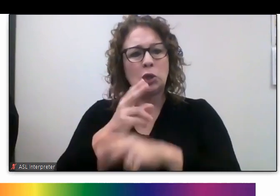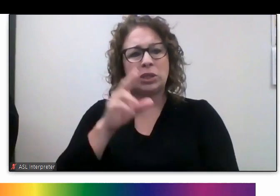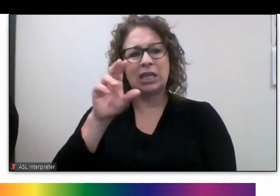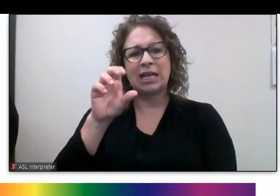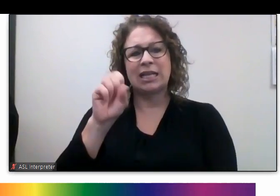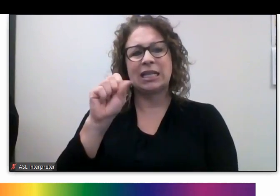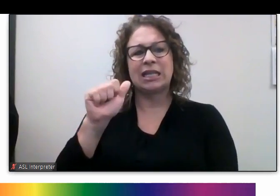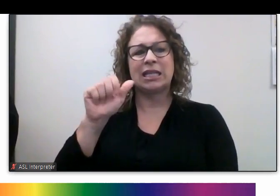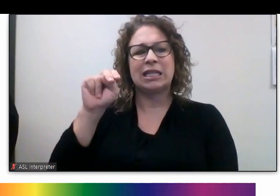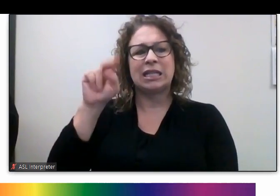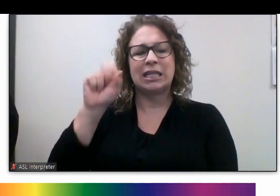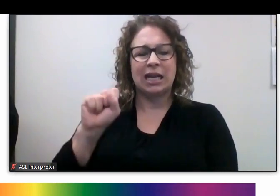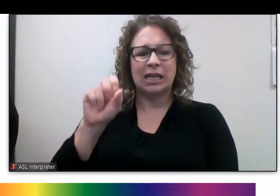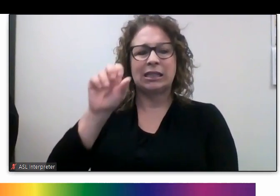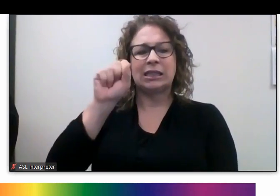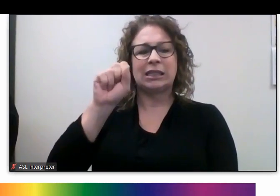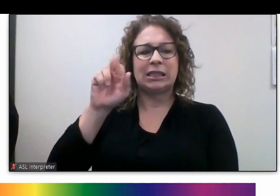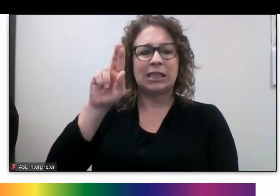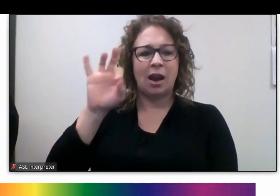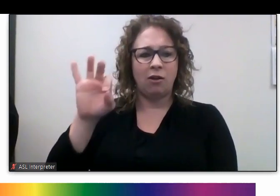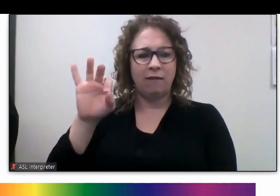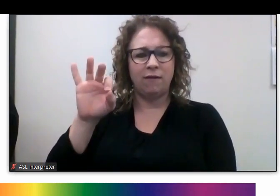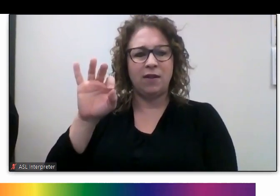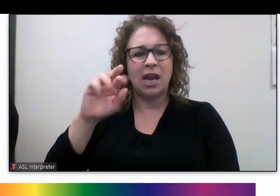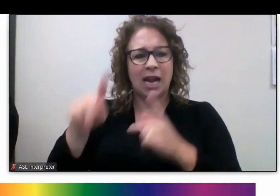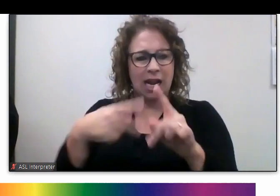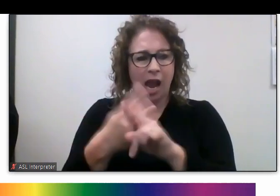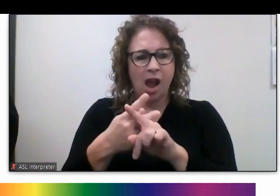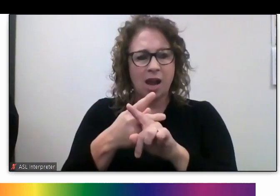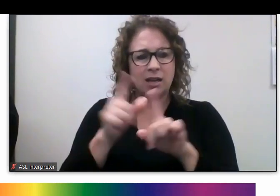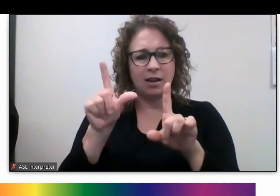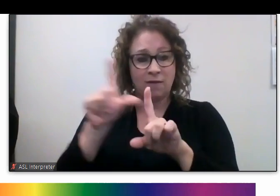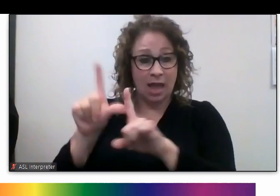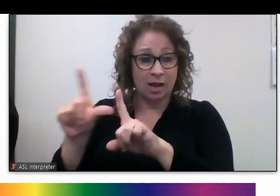and should only have 1-3 lines of text per frame.